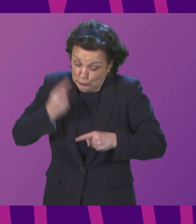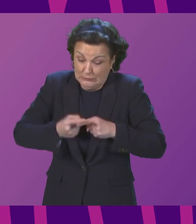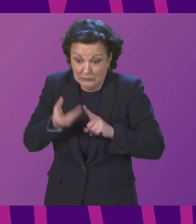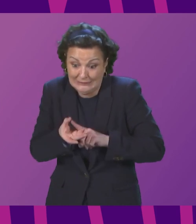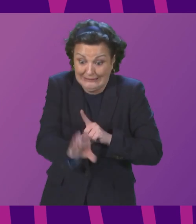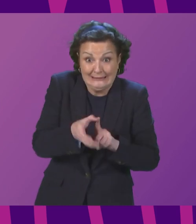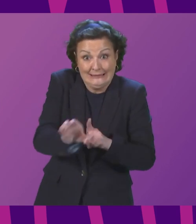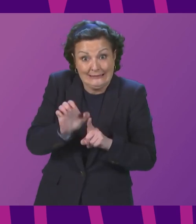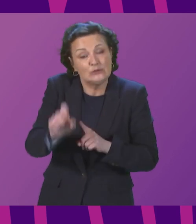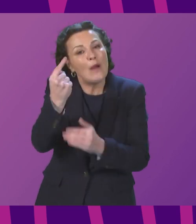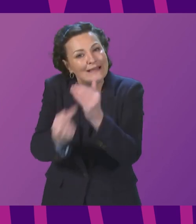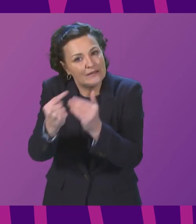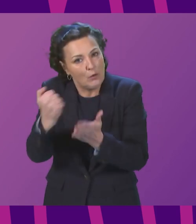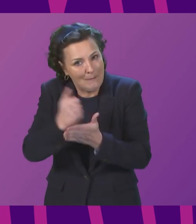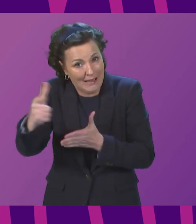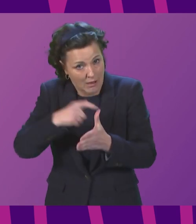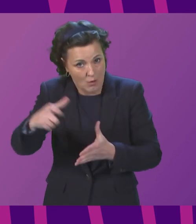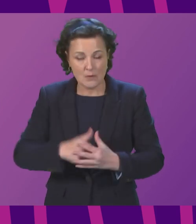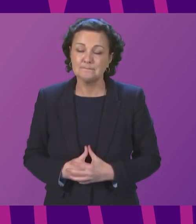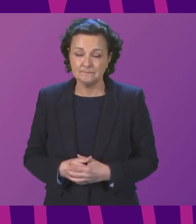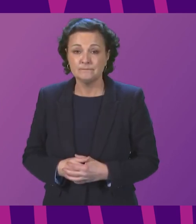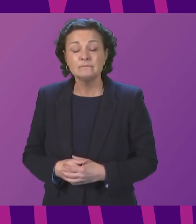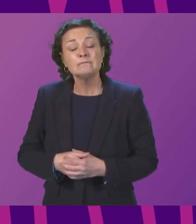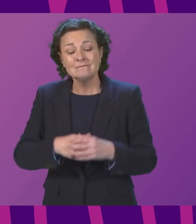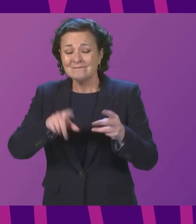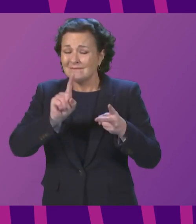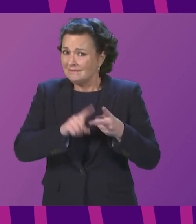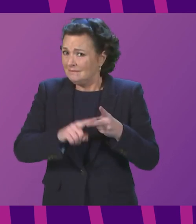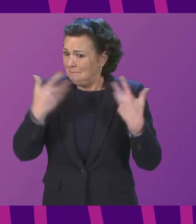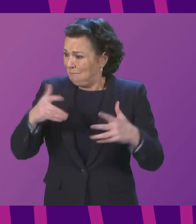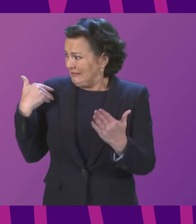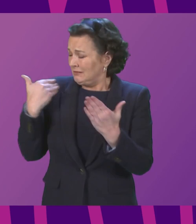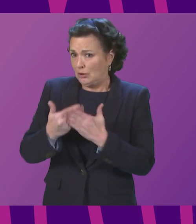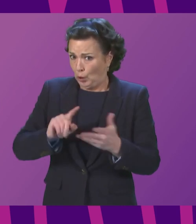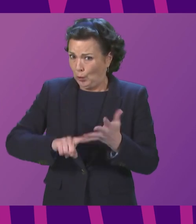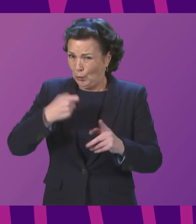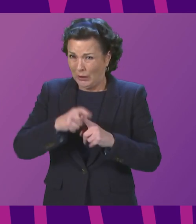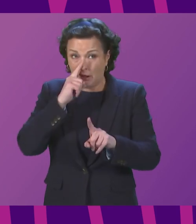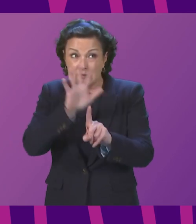Secondly, in the light of the widespread community transmission of omicron in the UK, discussions